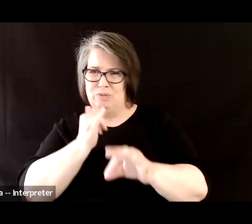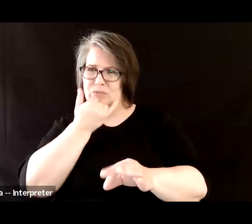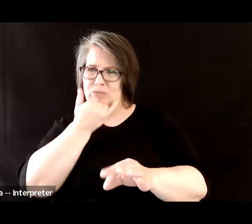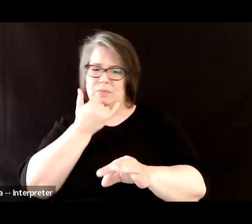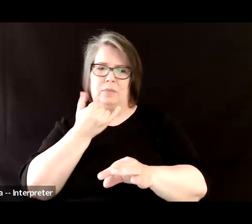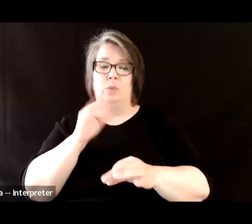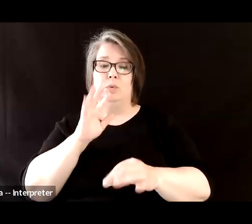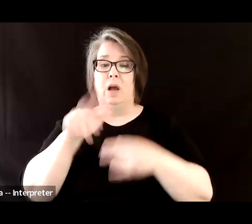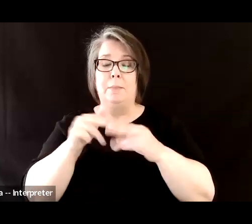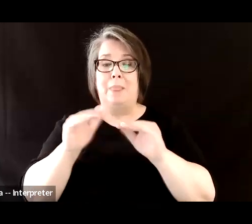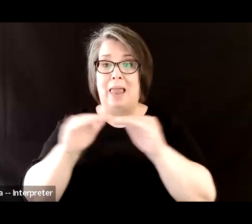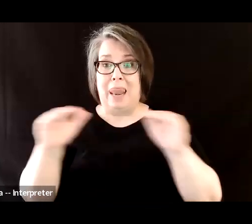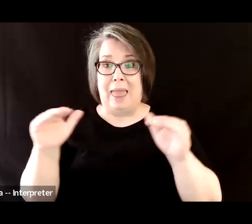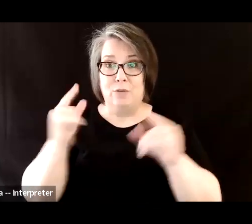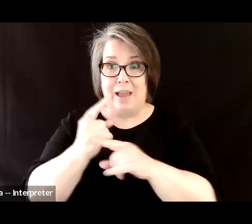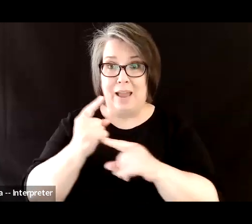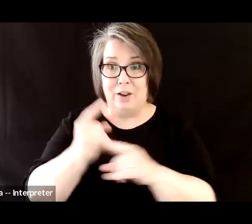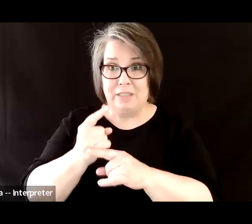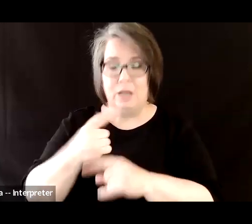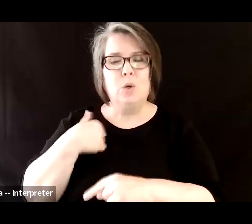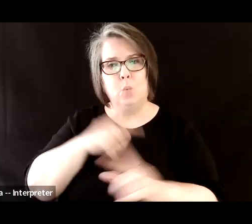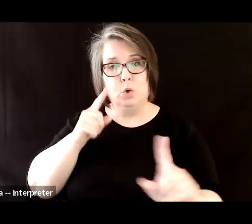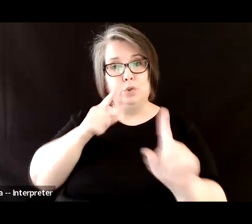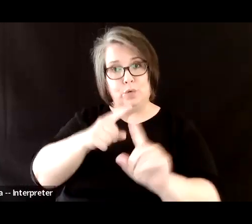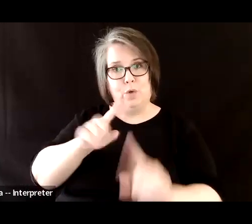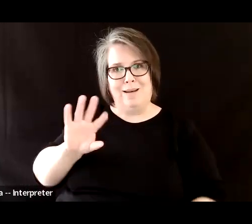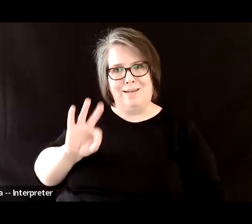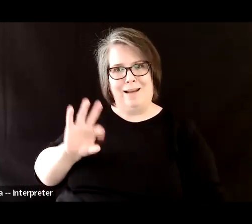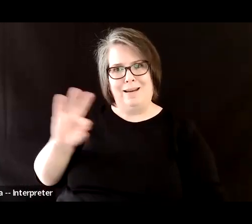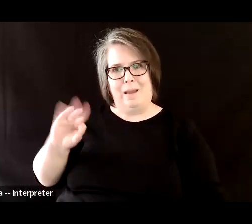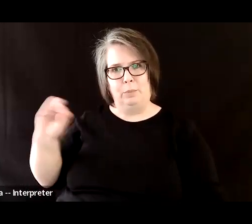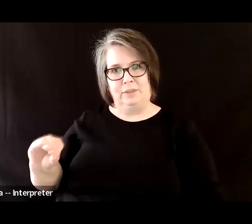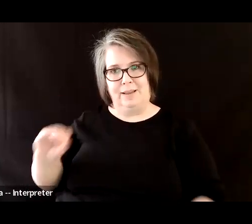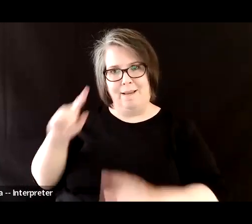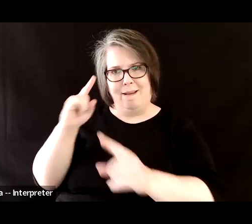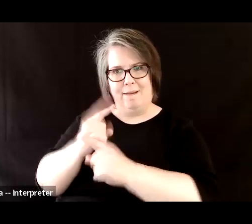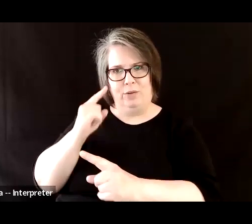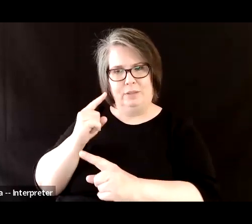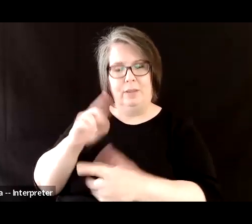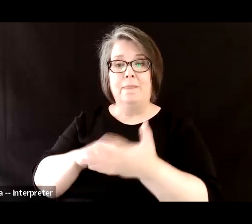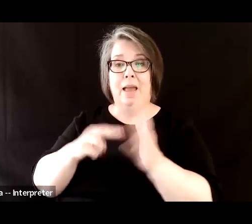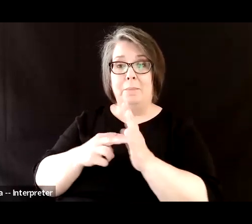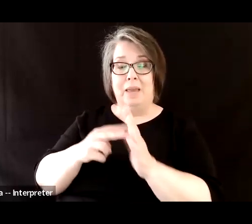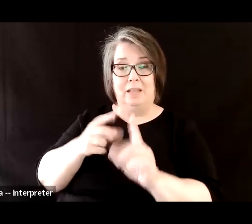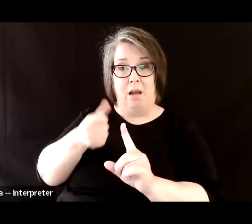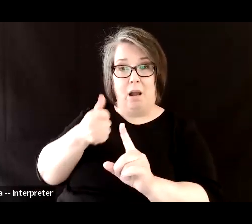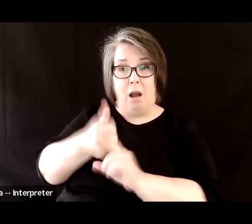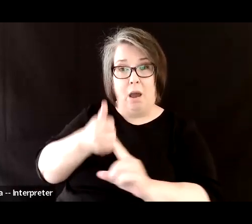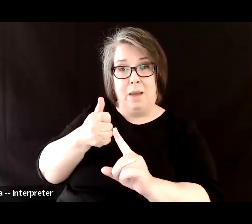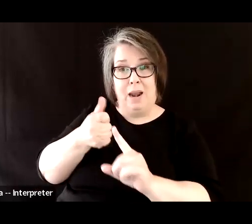accuracy we are going for, we are shooting for 99% accuracy, which means that auto generated captions and transcripts can be